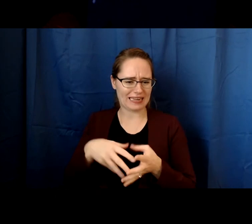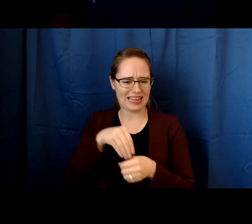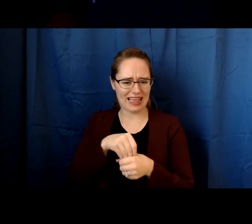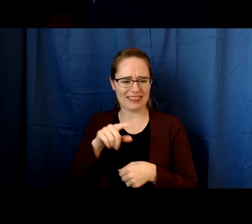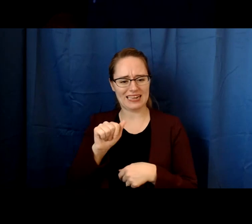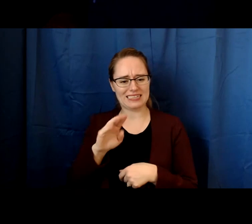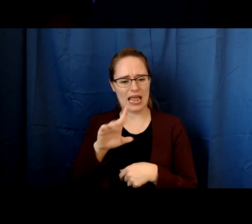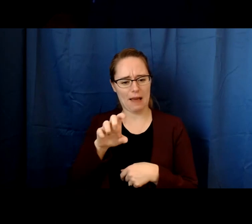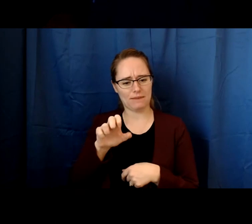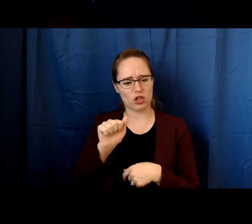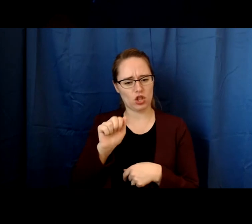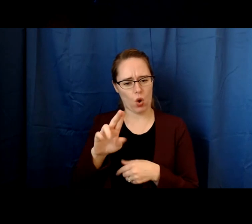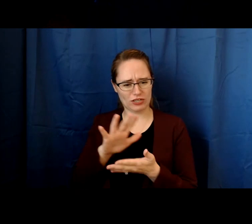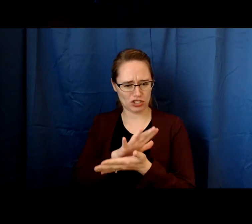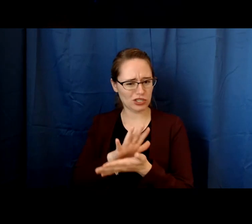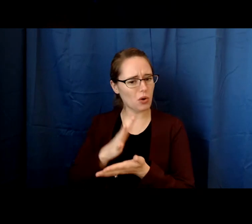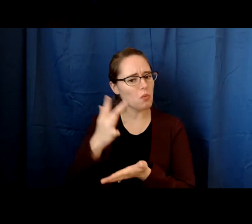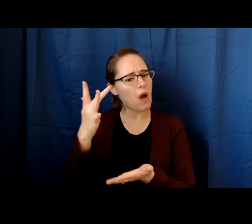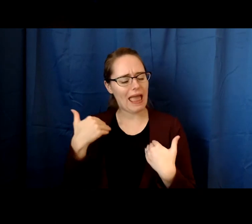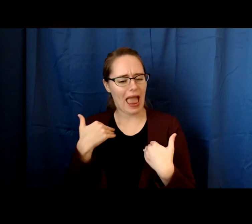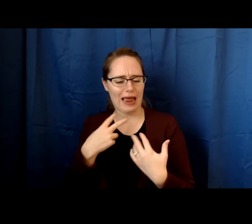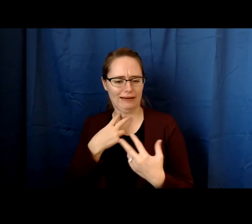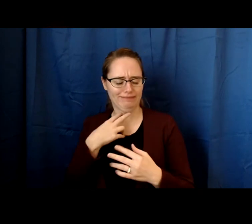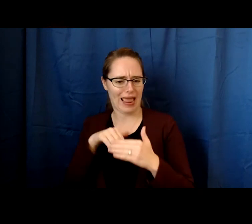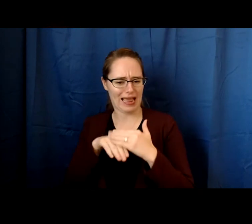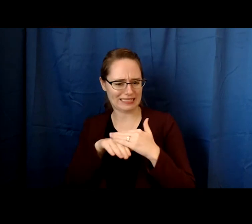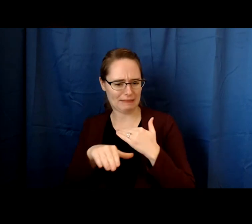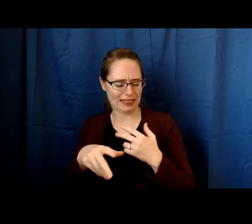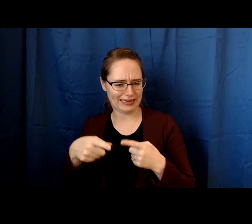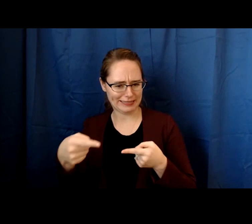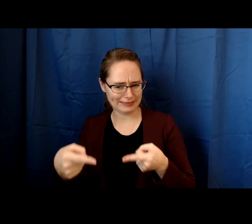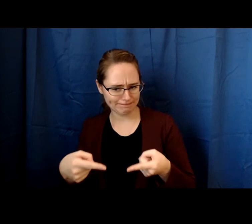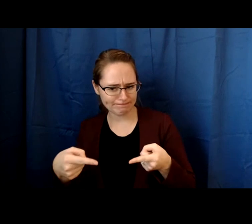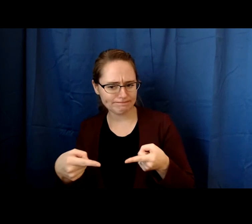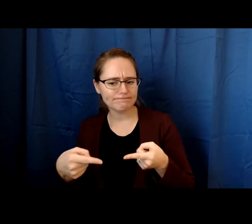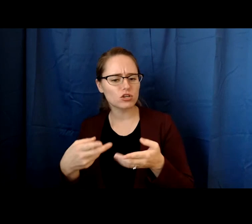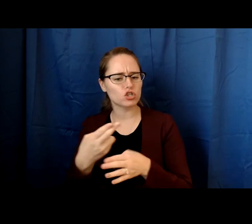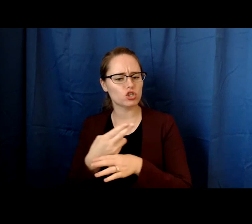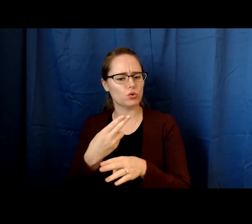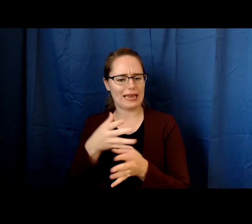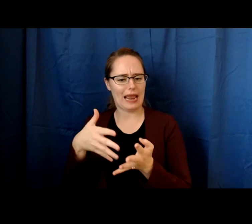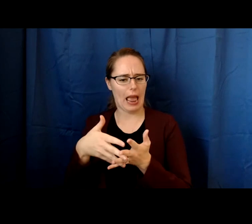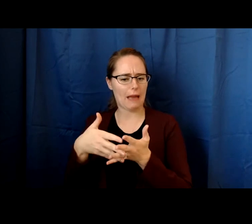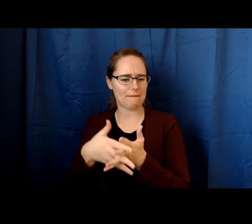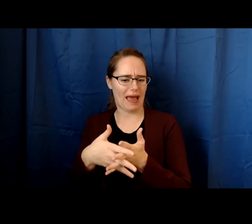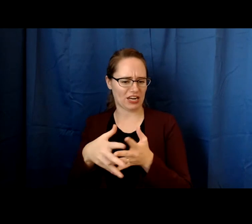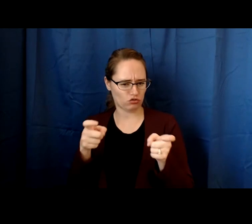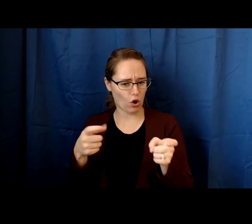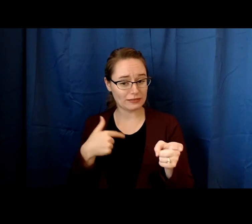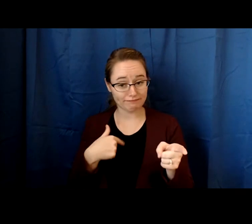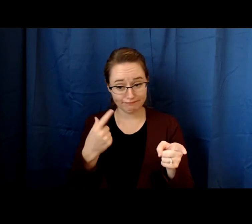because we had some accessibilities with Tableau using just the embedded controls. So what I did is I took those controls